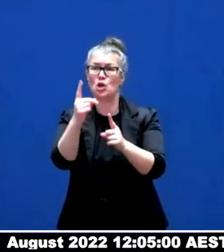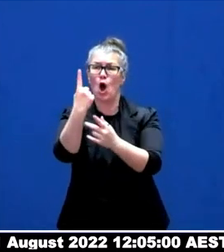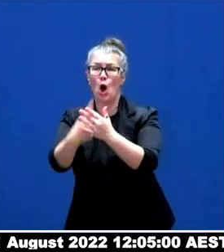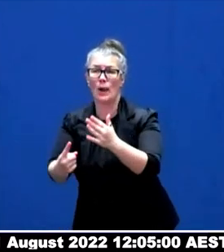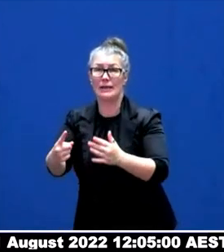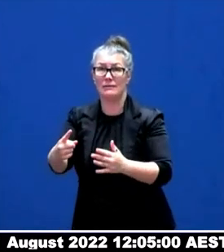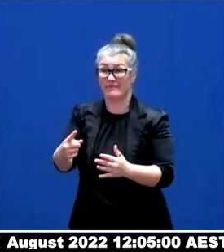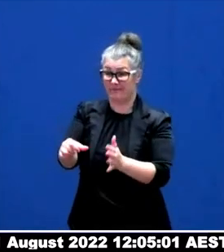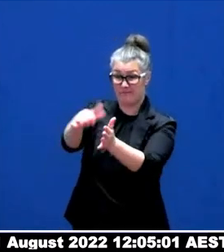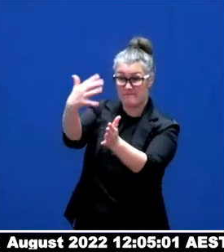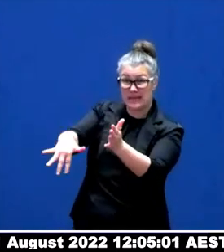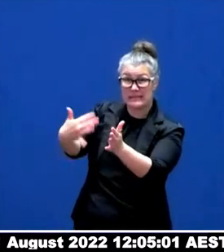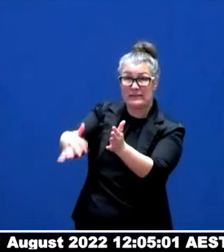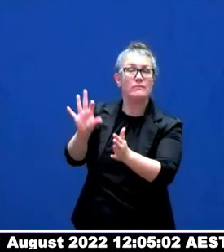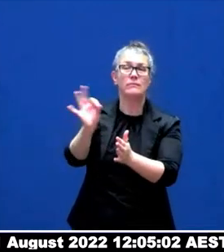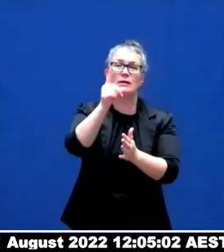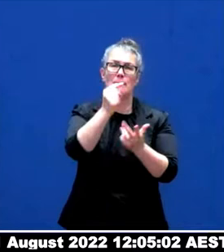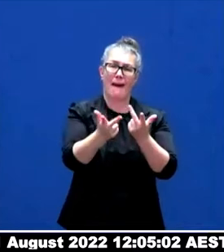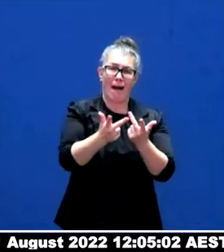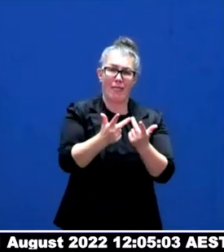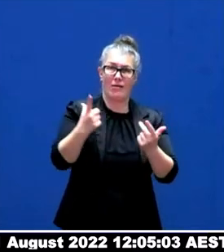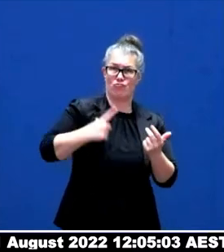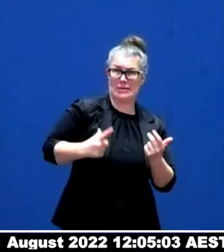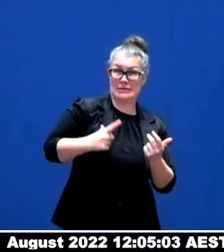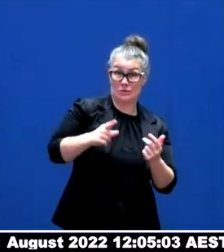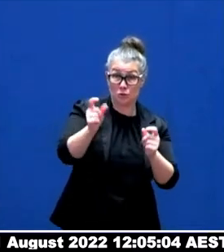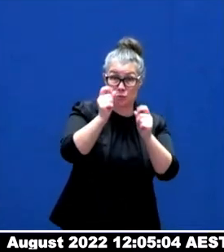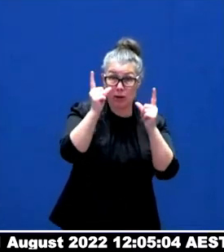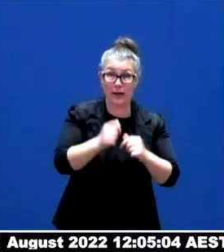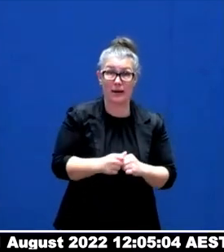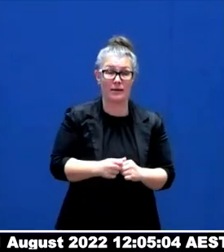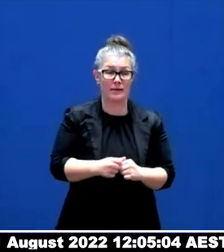It can be a range of other factors as well. Are you aware of that? ZOE DENDLE: I would accept that.